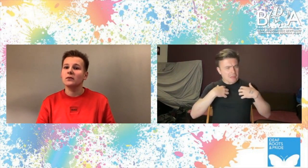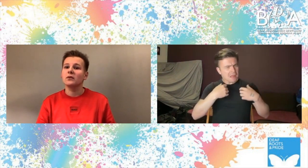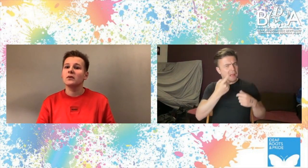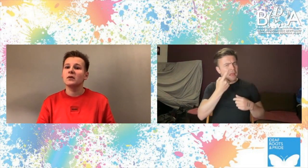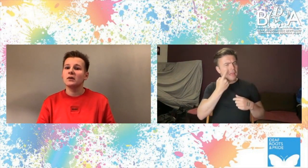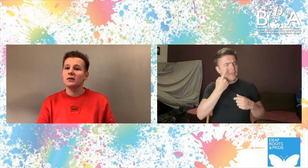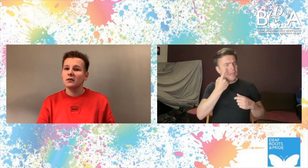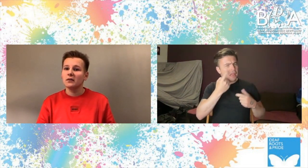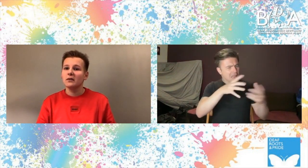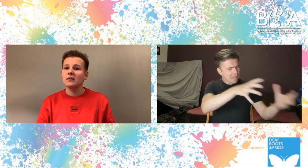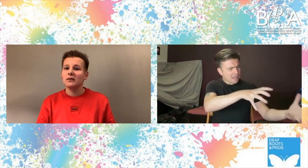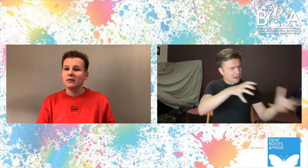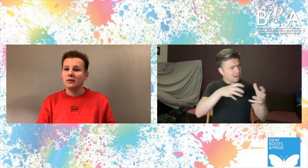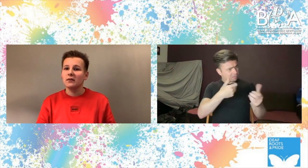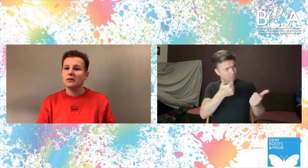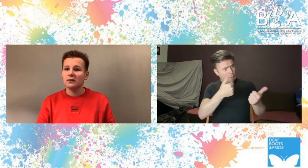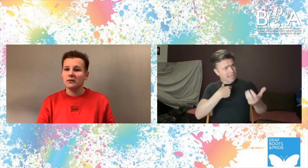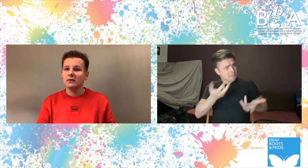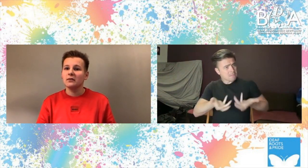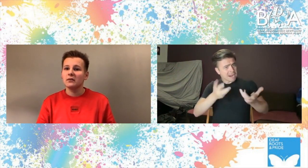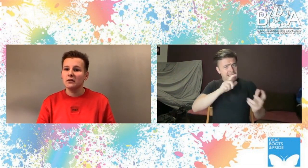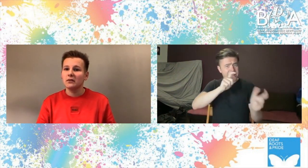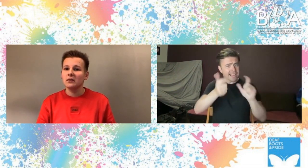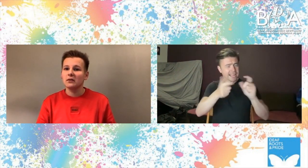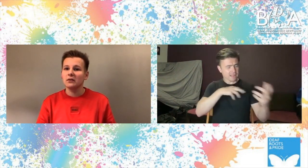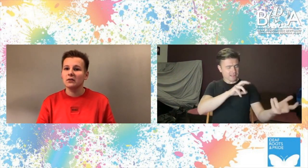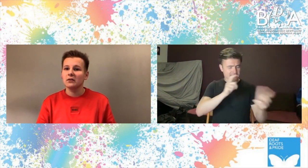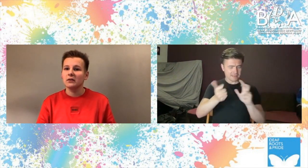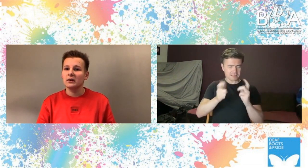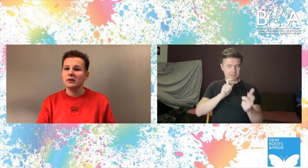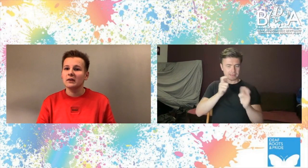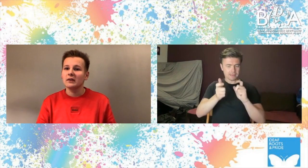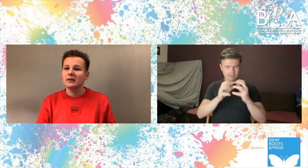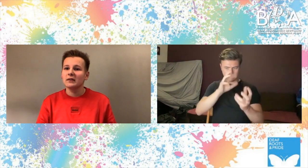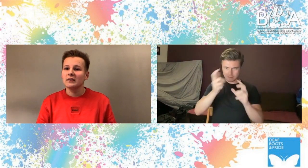doing, they let me have a look at their equipment and play with their cameras